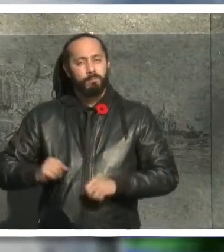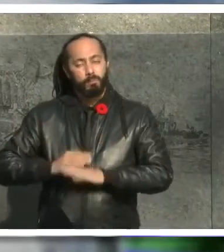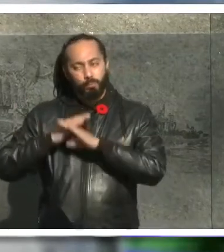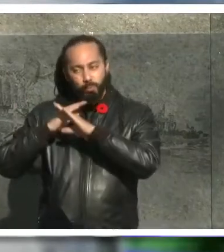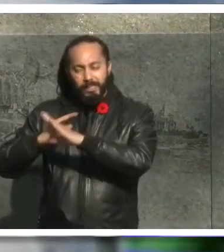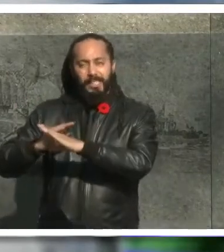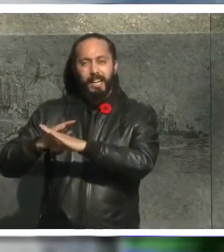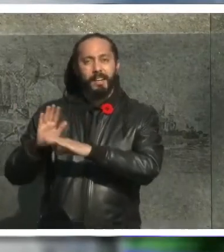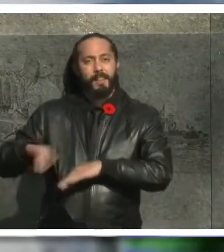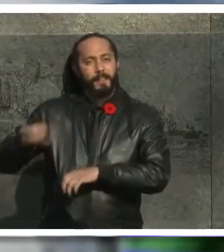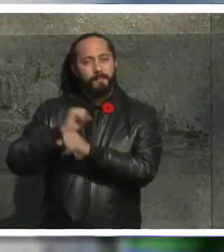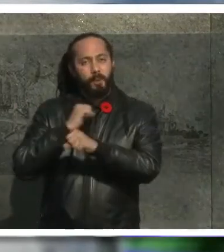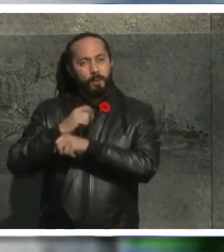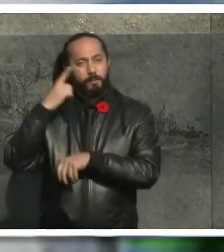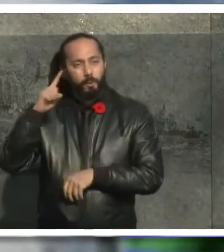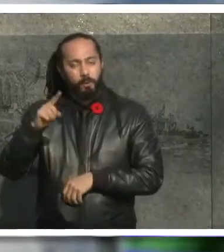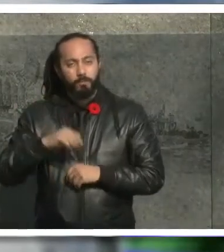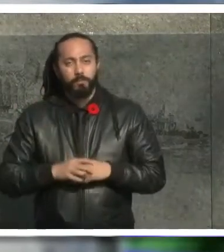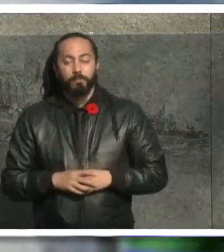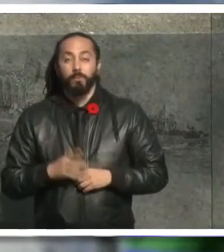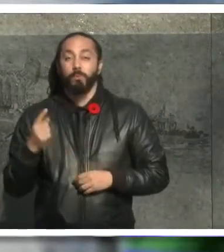Lest we forget